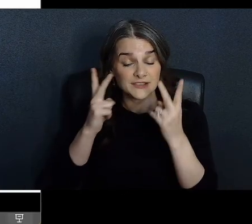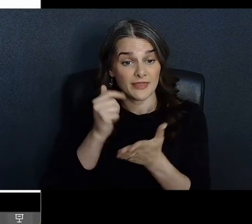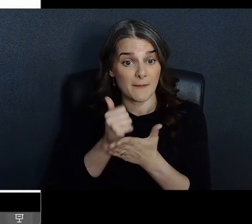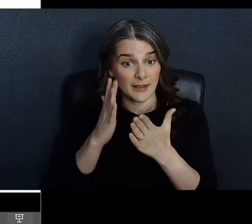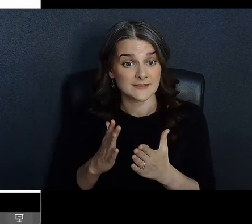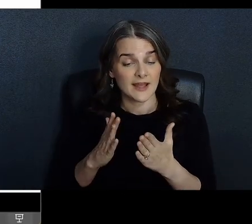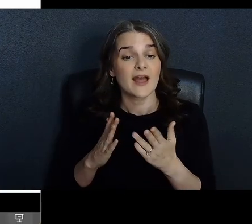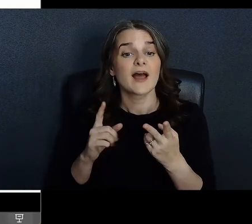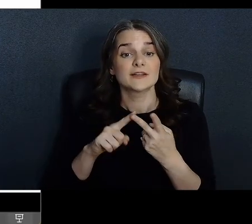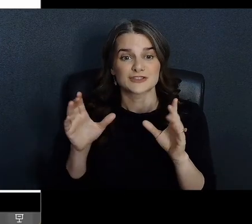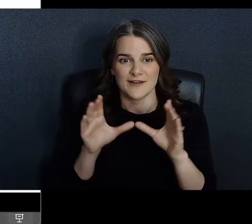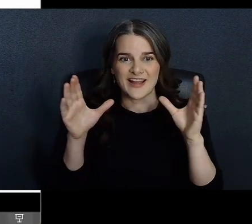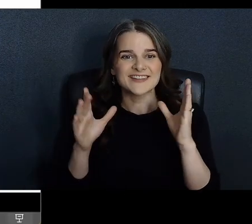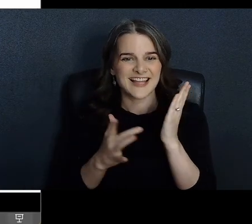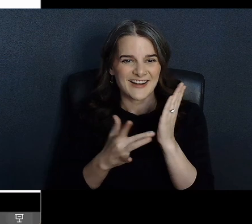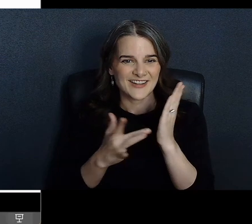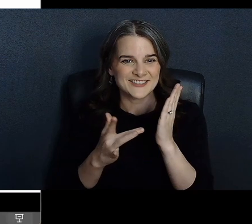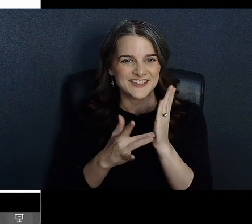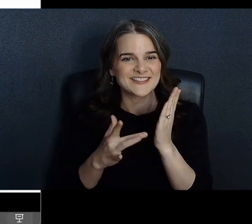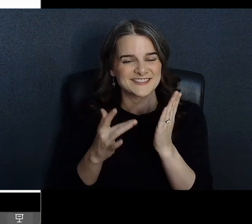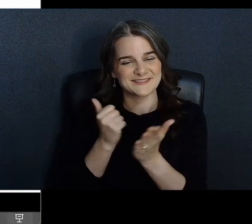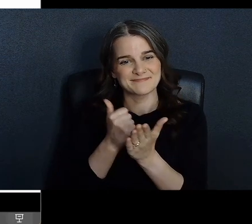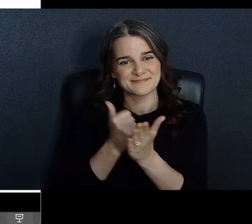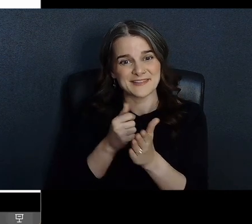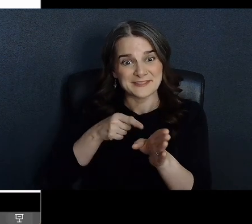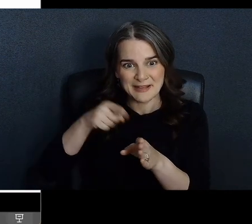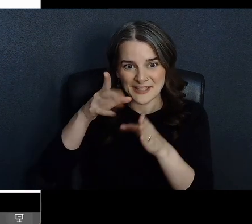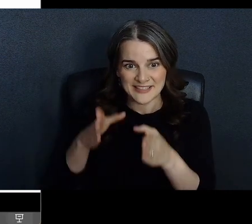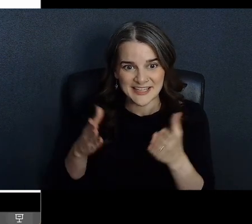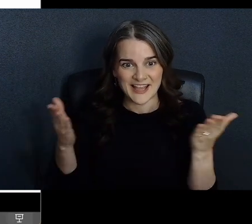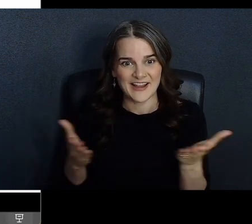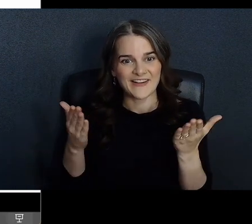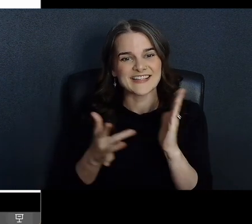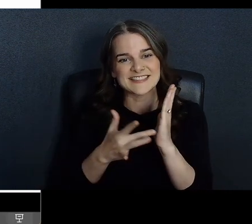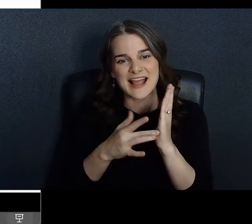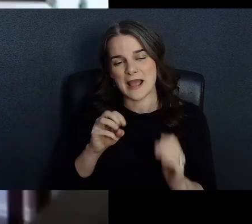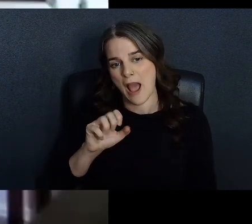at TechOWL, the Institute on Disabilities at Temple University.